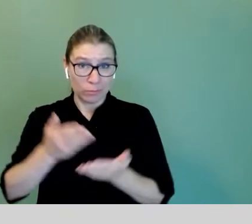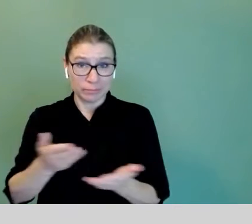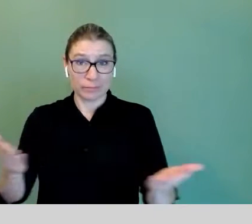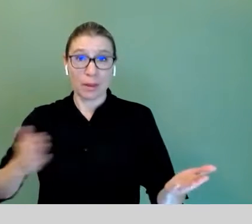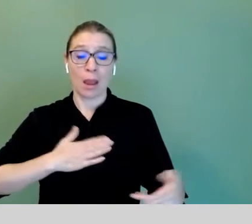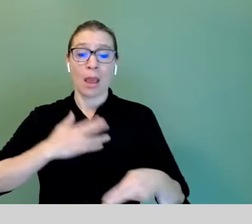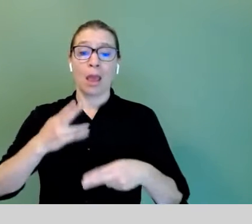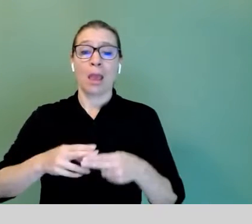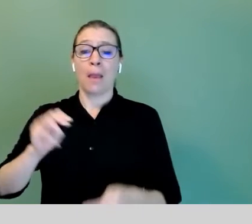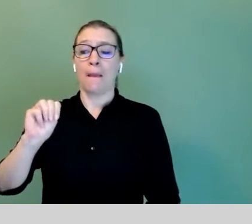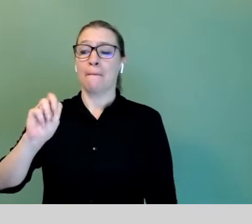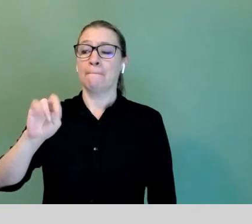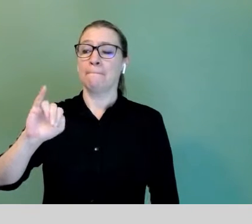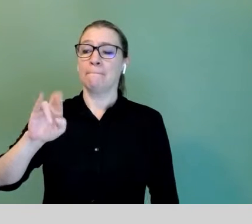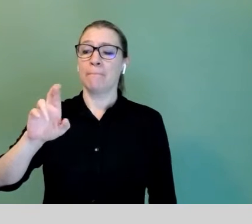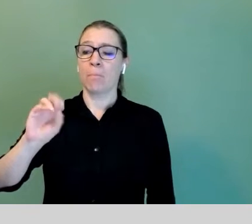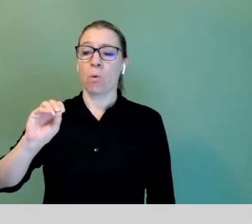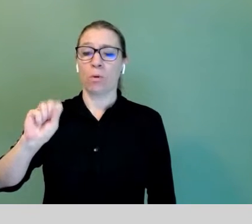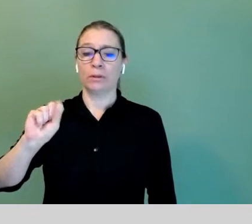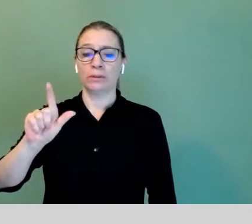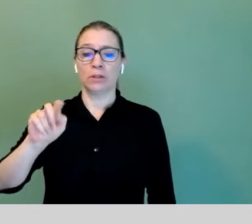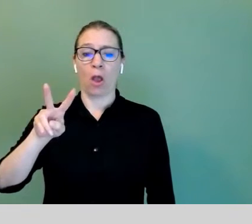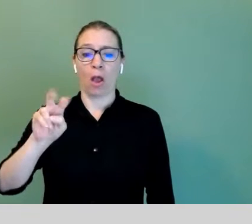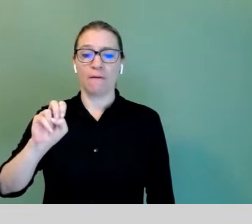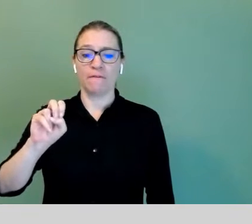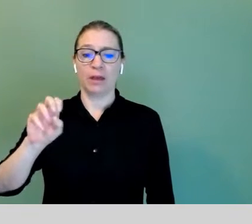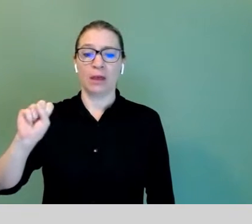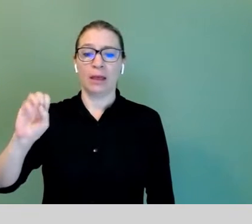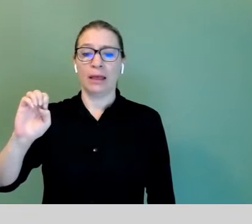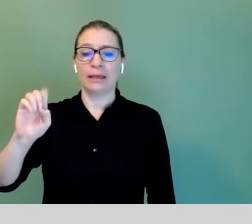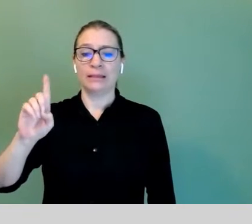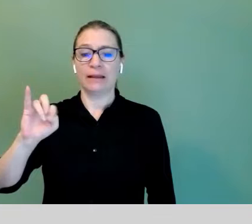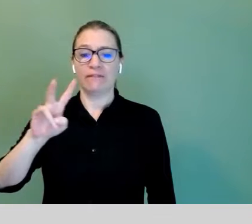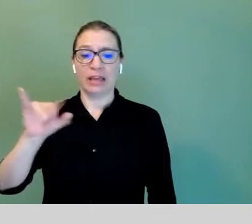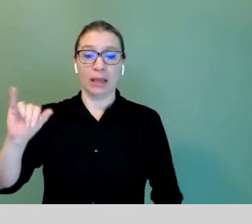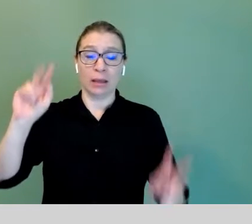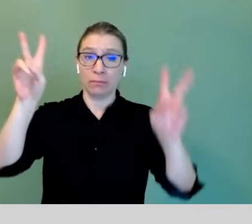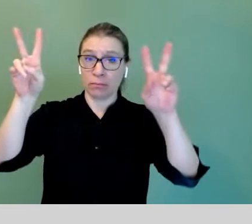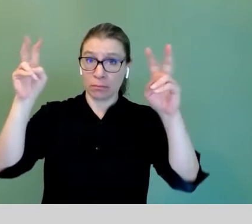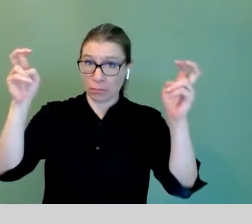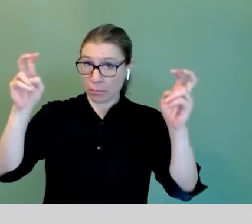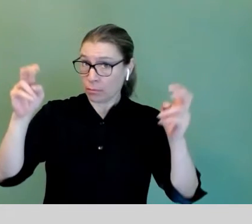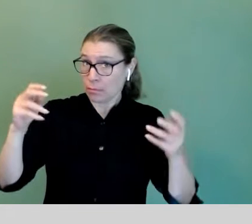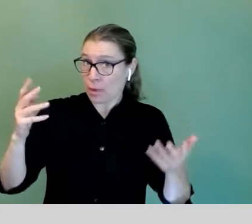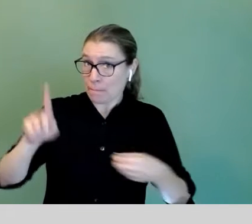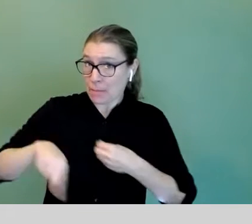[Miroslav] Hello everyone, my name is Miroslav Šedivý, and my question is should we return to Python 2?